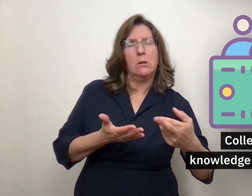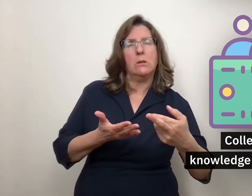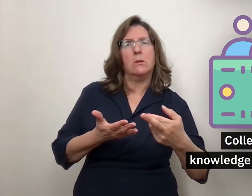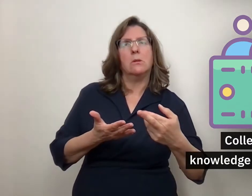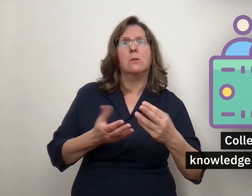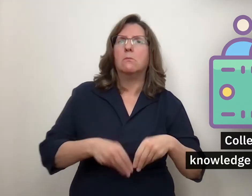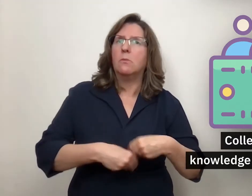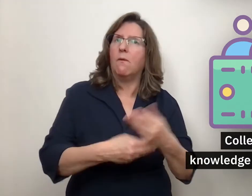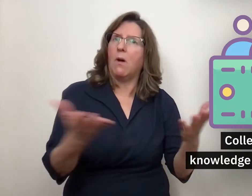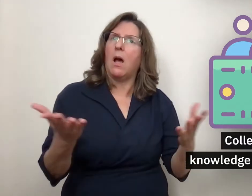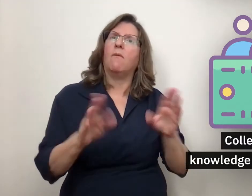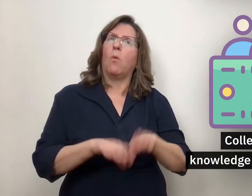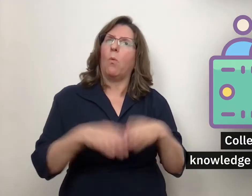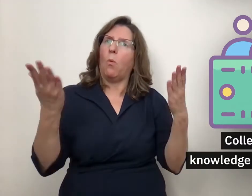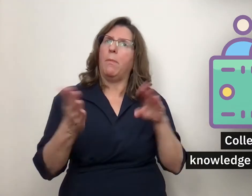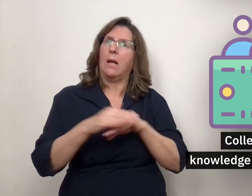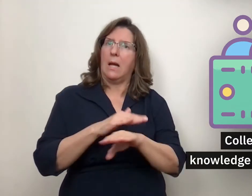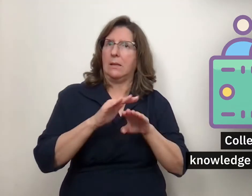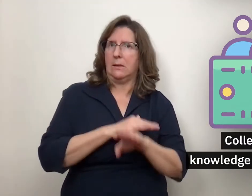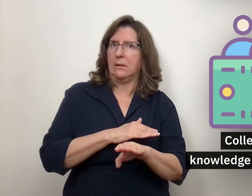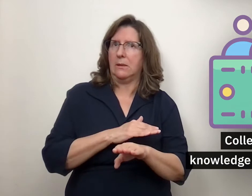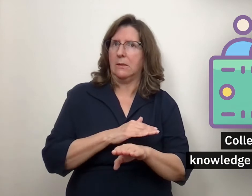To grow open education access.